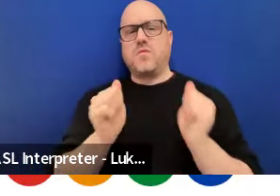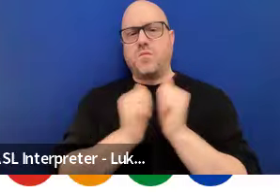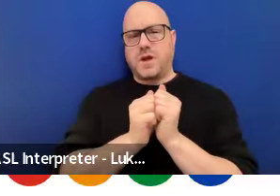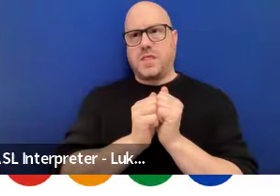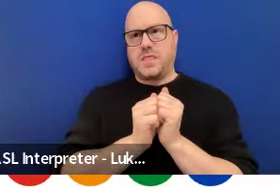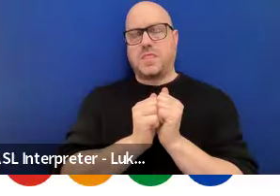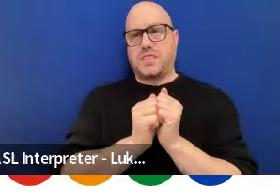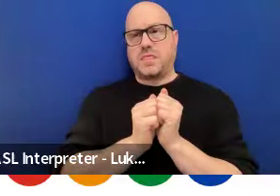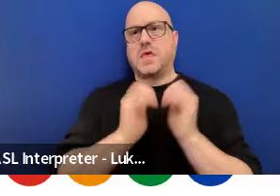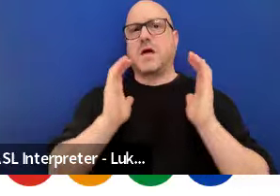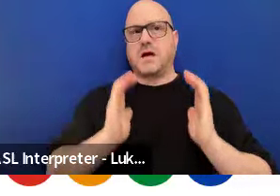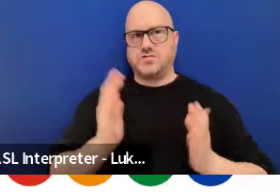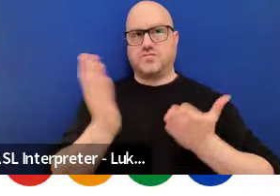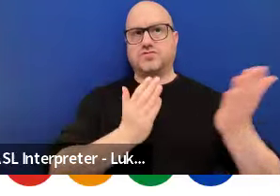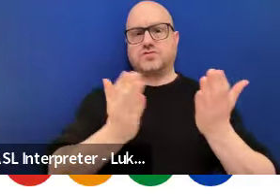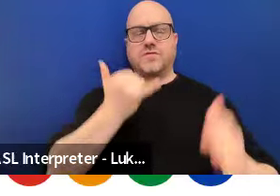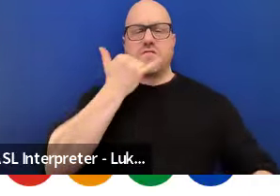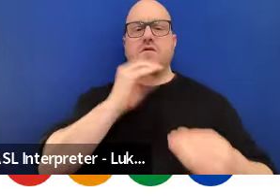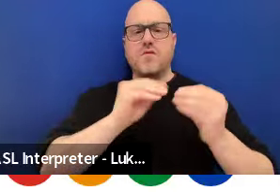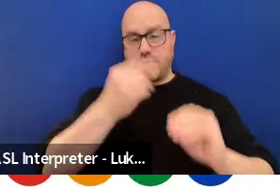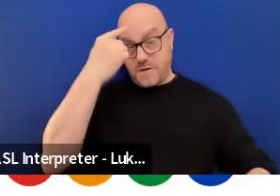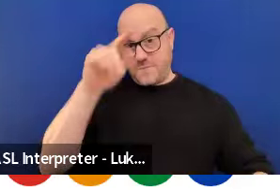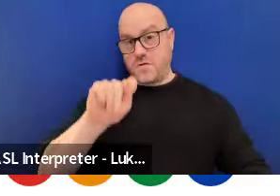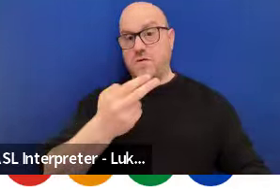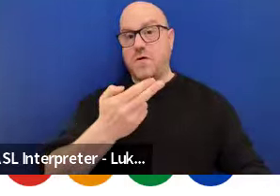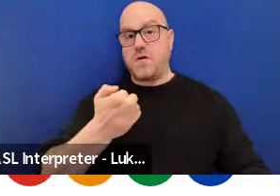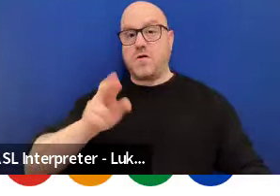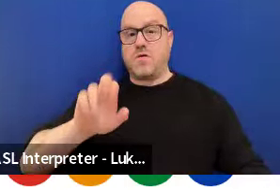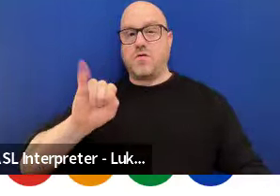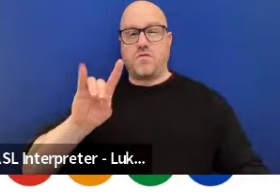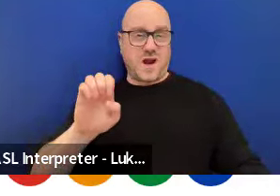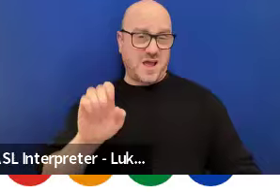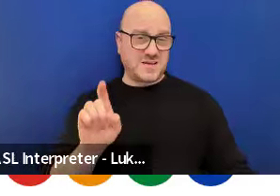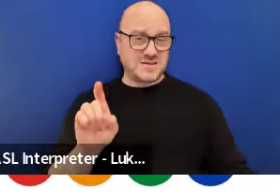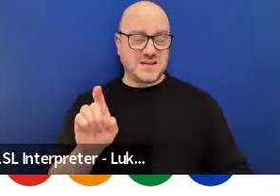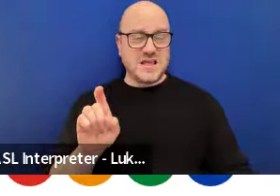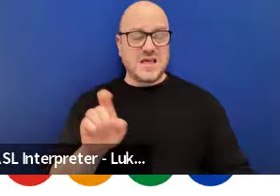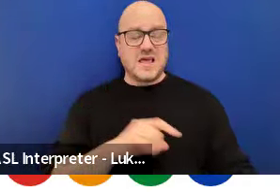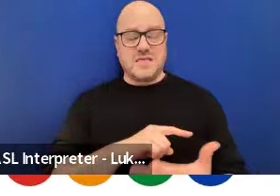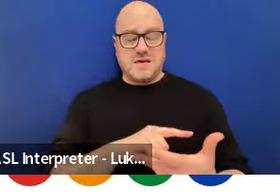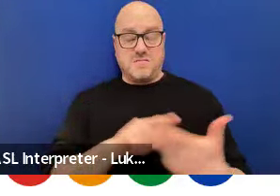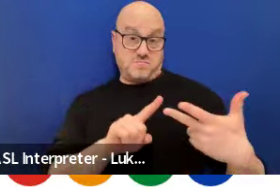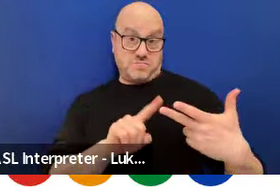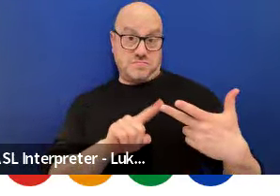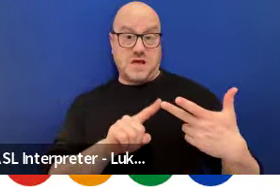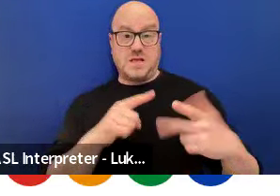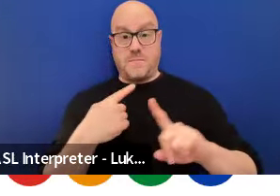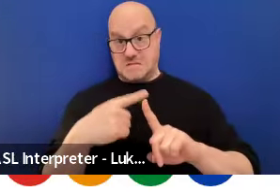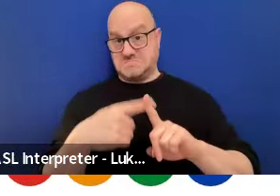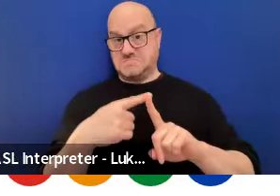NUMBER FOR FLEX IN THE SAME WAY THEY HAVE A CUSTOMER SERVICE NUMBER FOR THE RIDE.